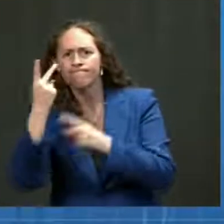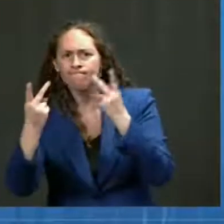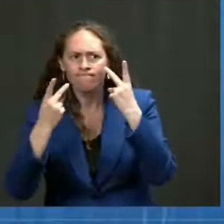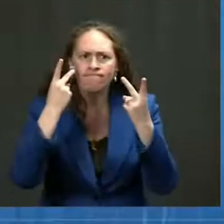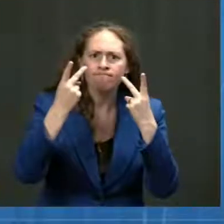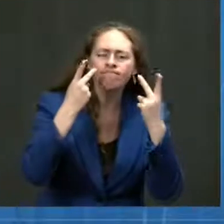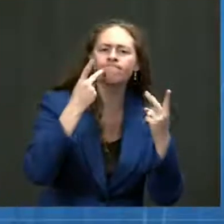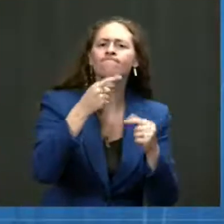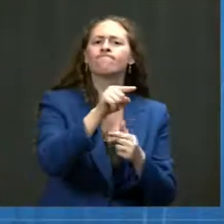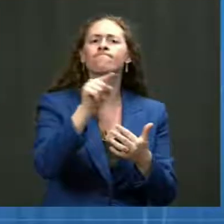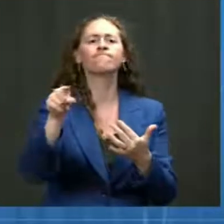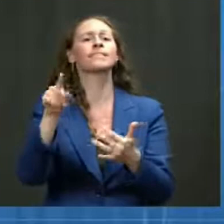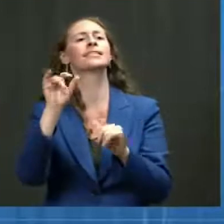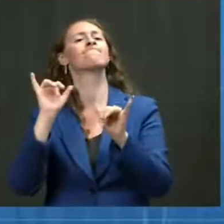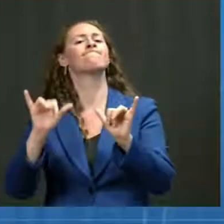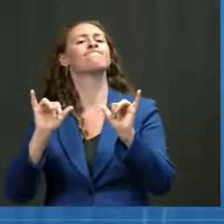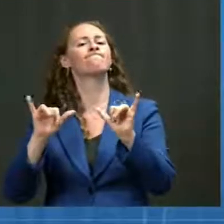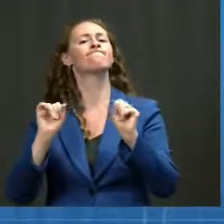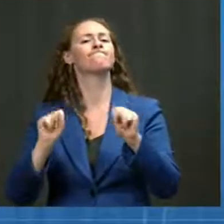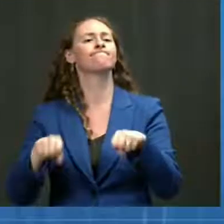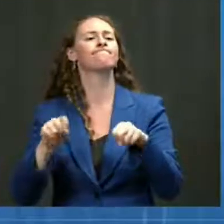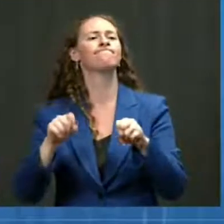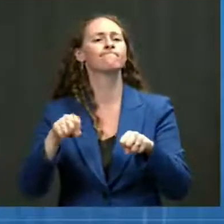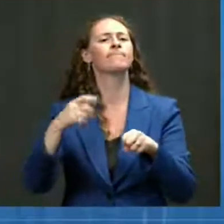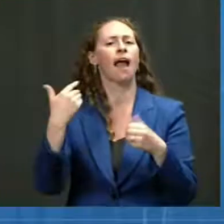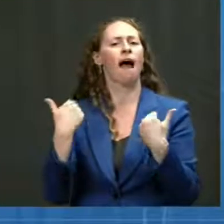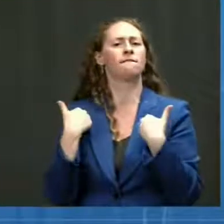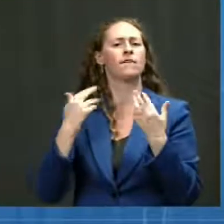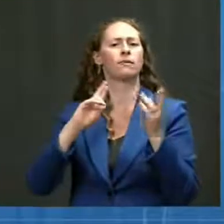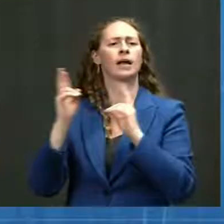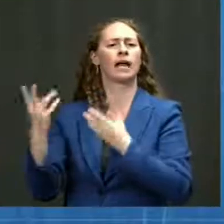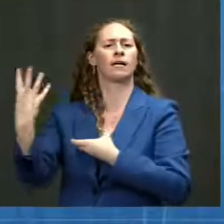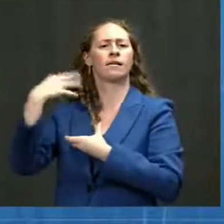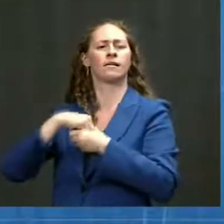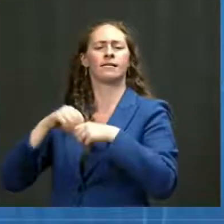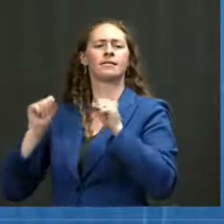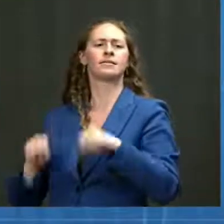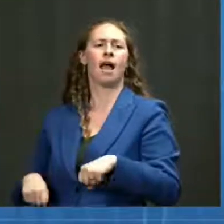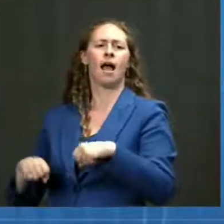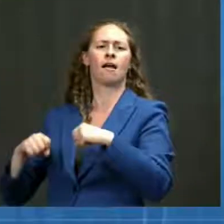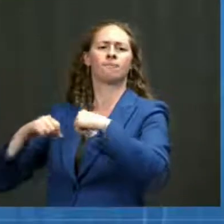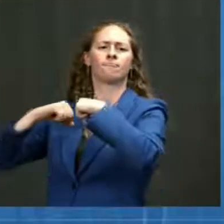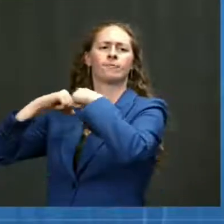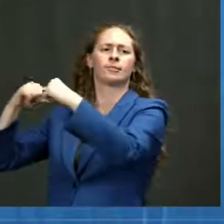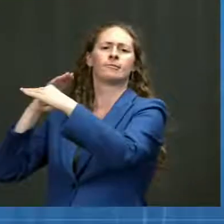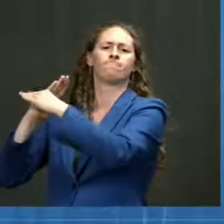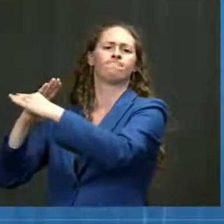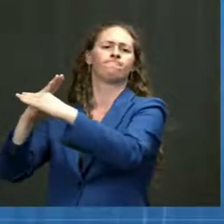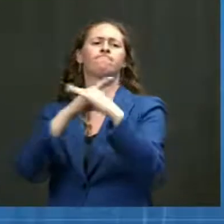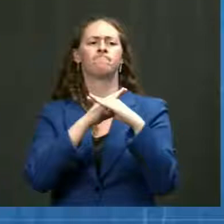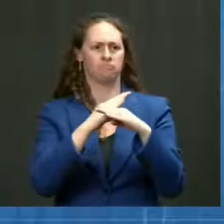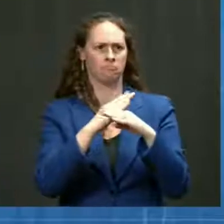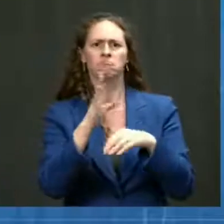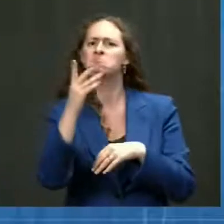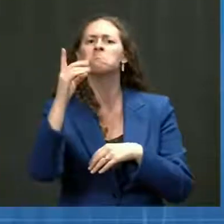INFECTION, DATA ANALYZED THROUGH JULY CONTINUED TO DEMONSTRATE THE STABLE AND HIGHLY EFFECTIVE PROTECTION